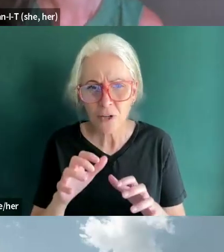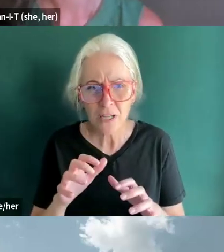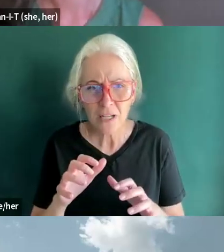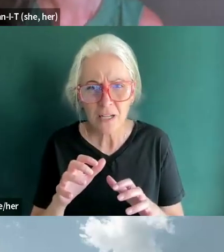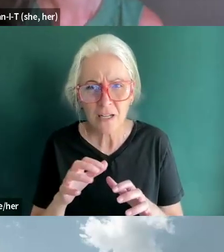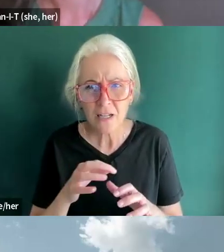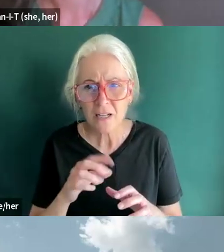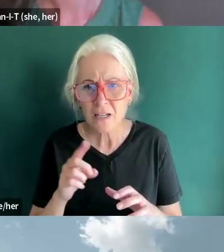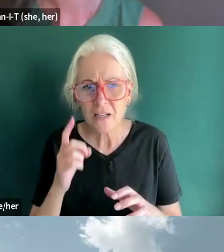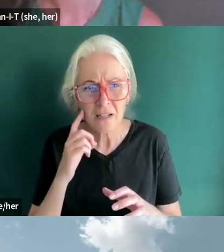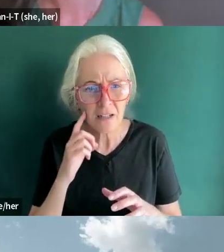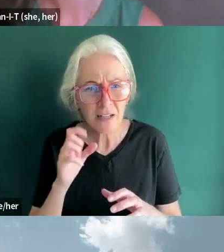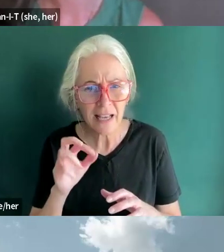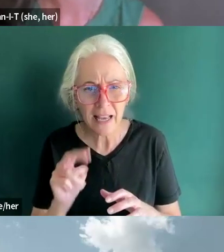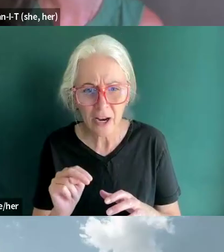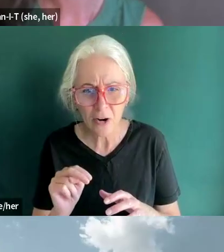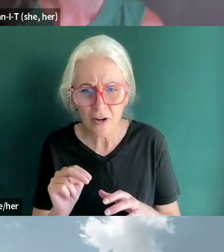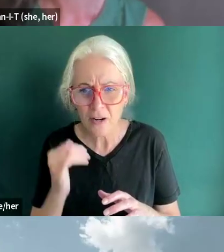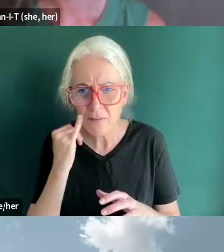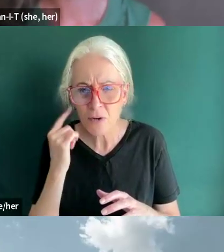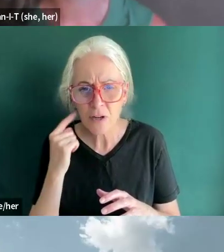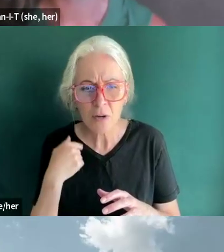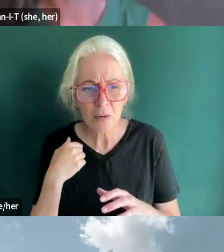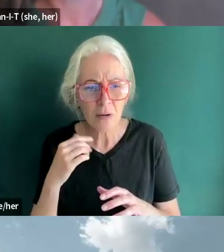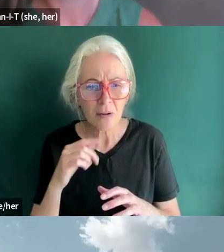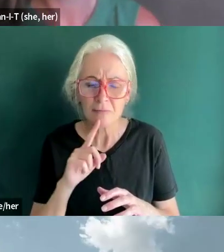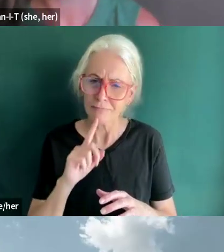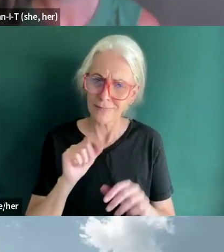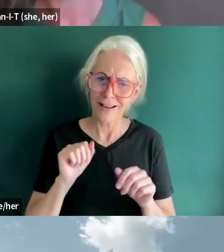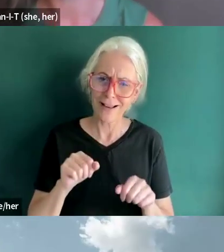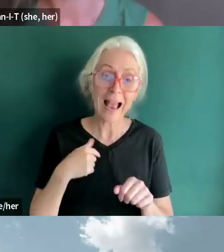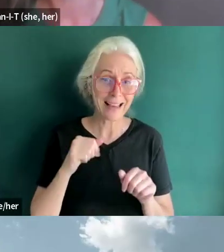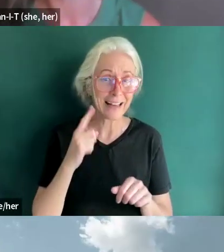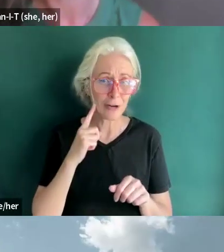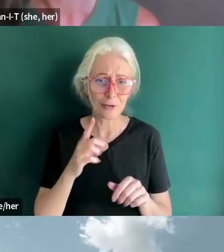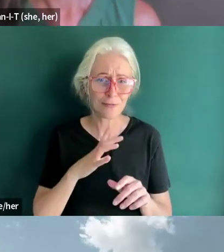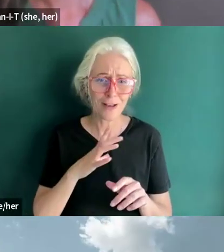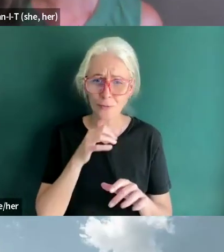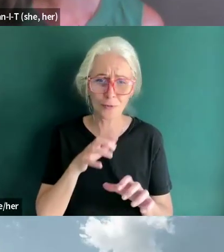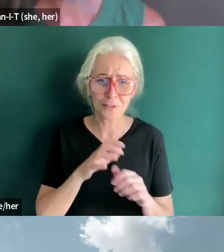Erin, can you go first, if you can hear me? Absolutely, and I can hear you just fine. I